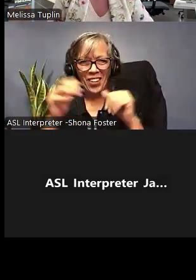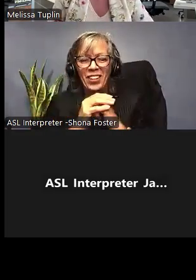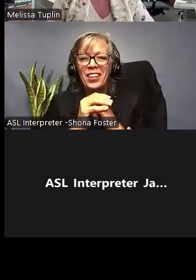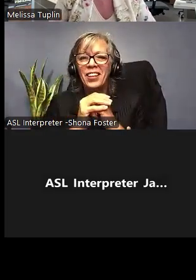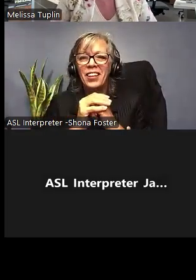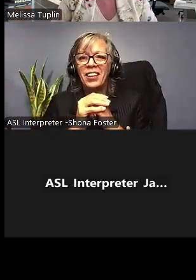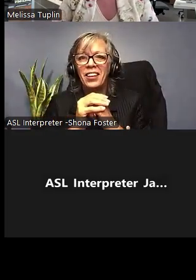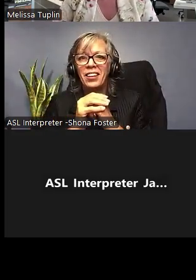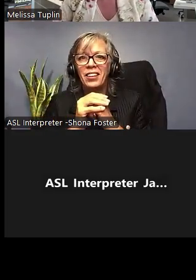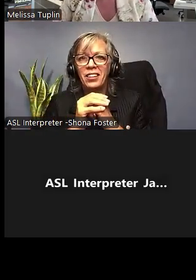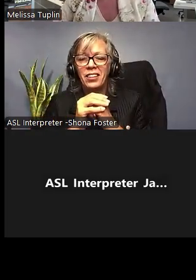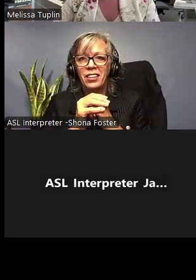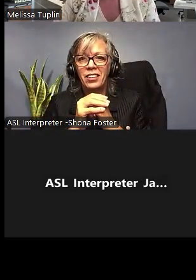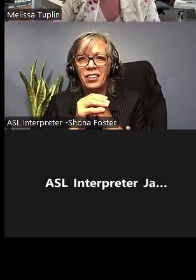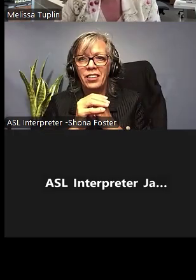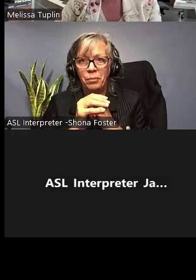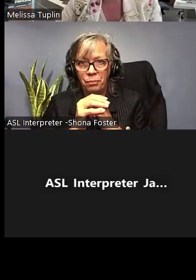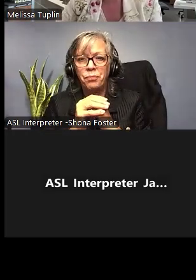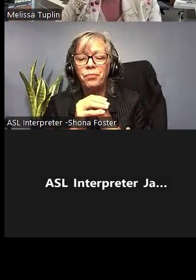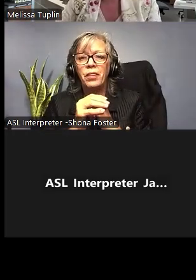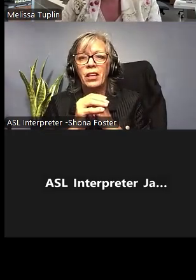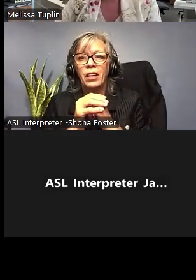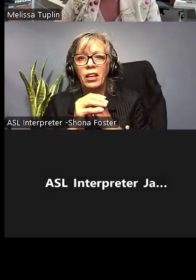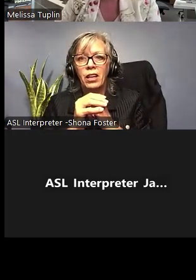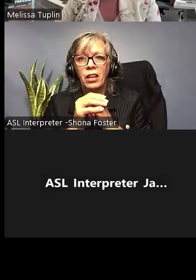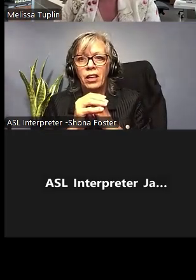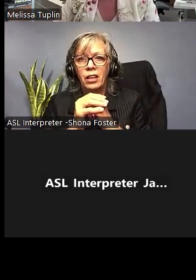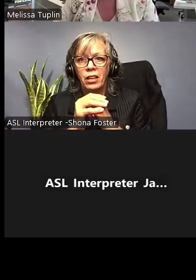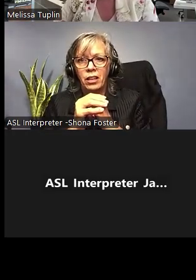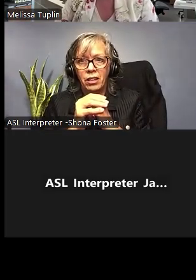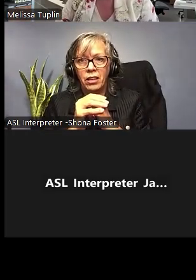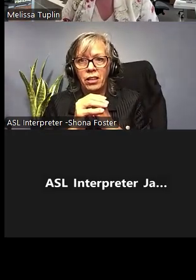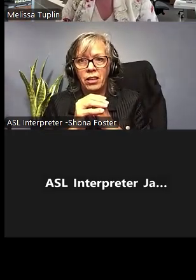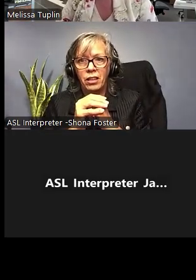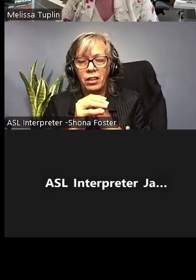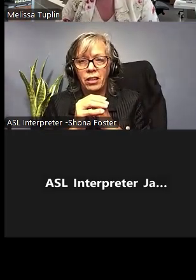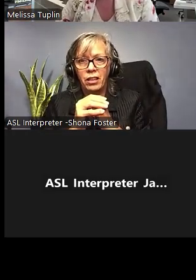Calgary Arts Development has identified a couple of other additional considerations